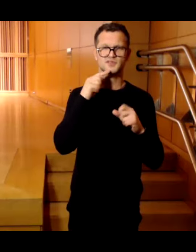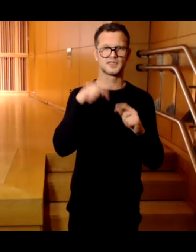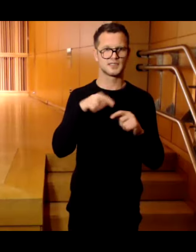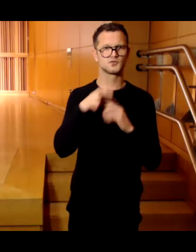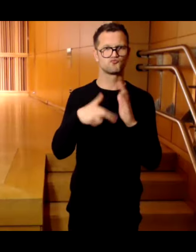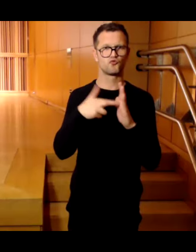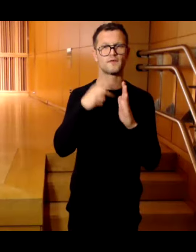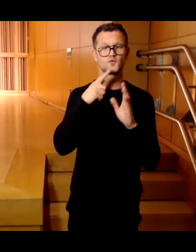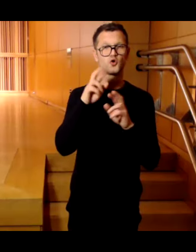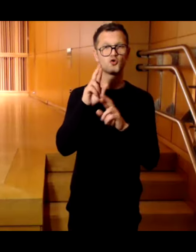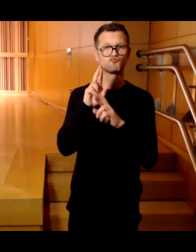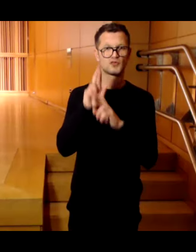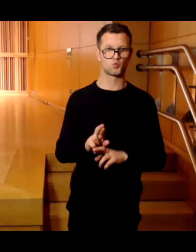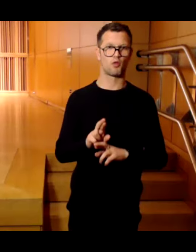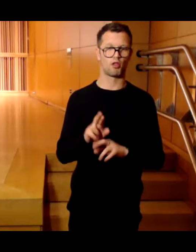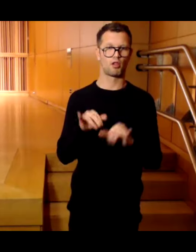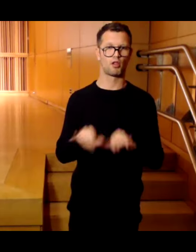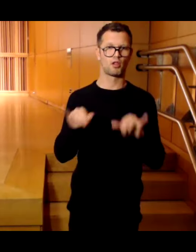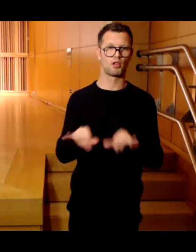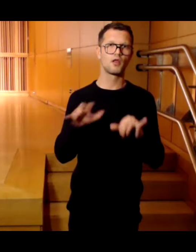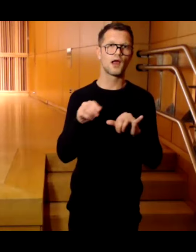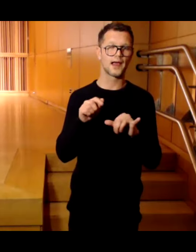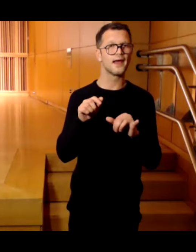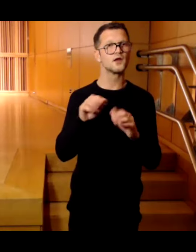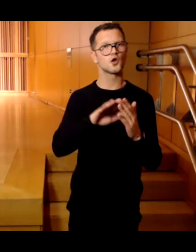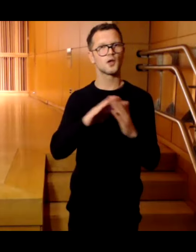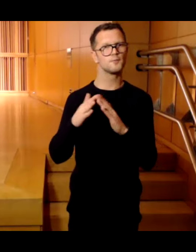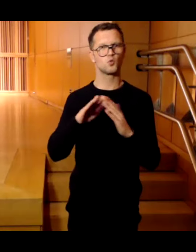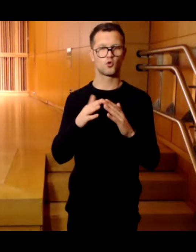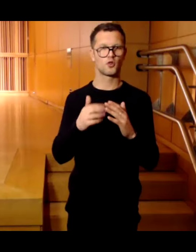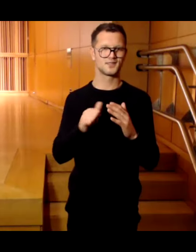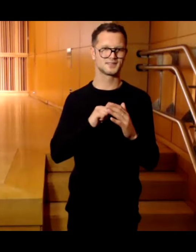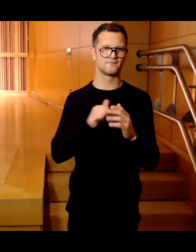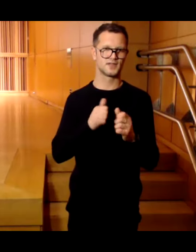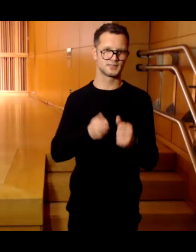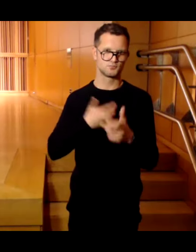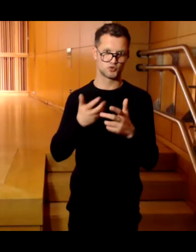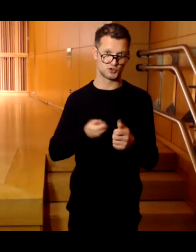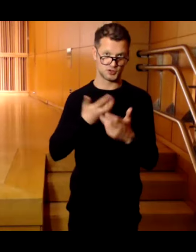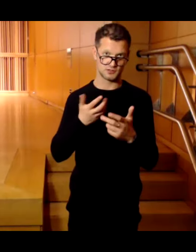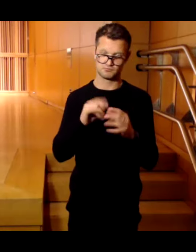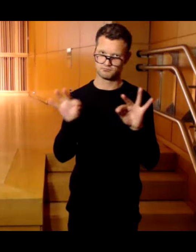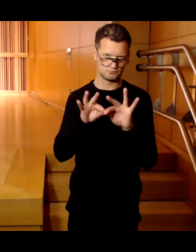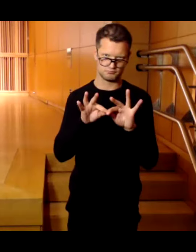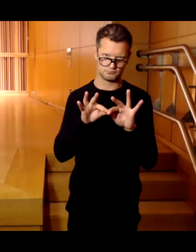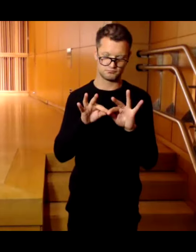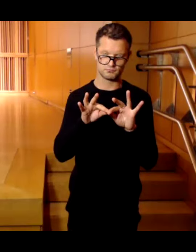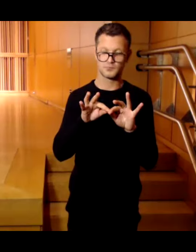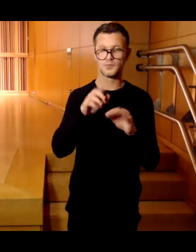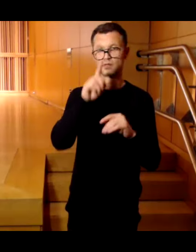and communal self-expression in the articulation of community. On the day of my father's funeral.